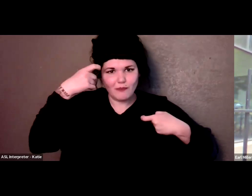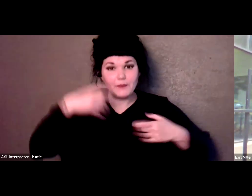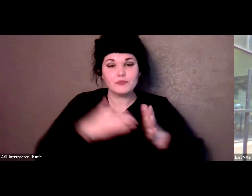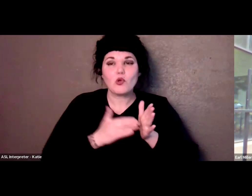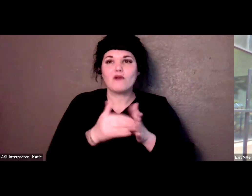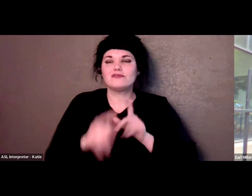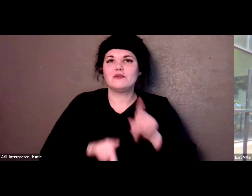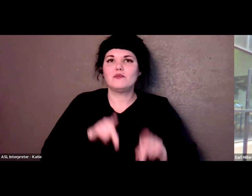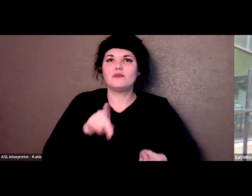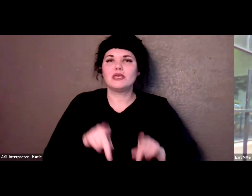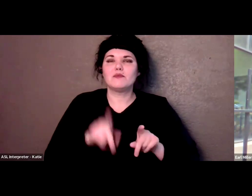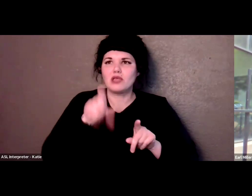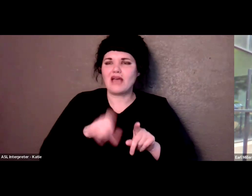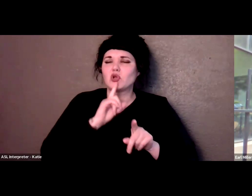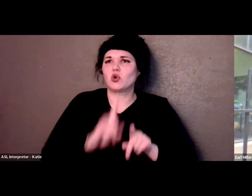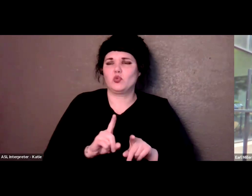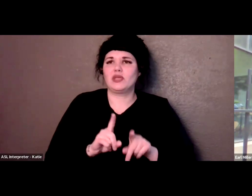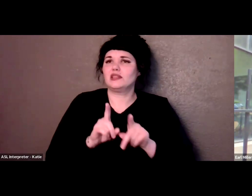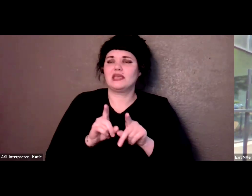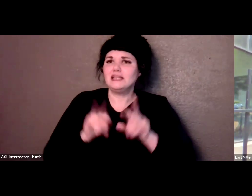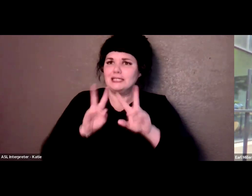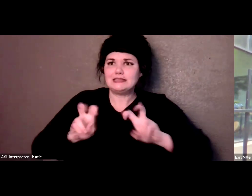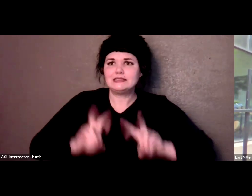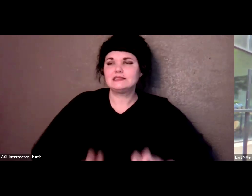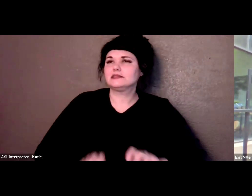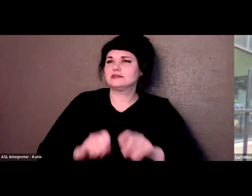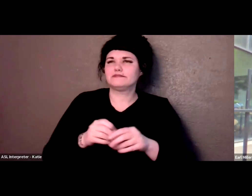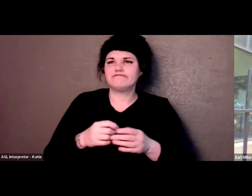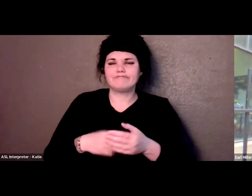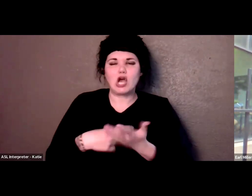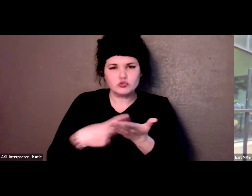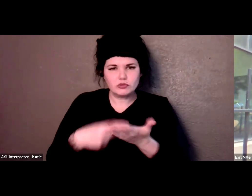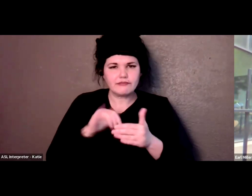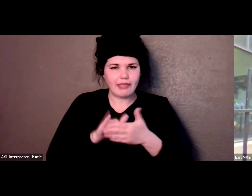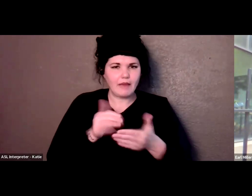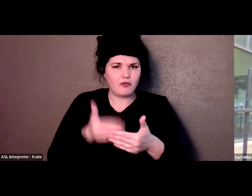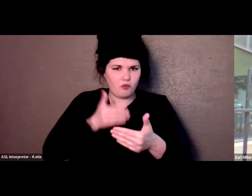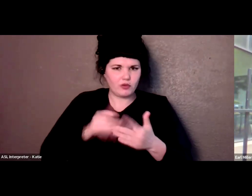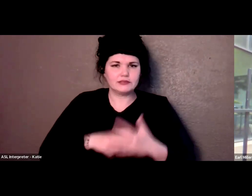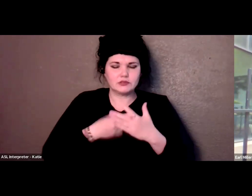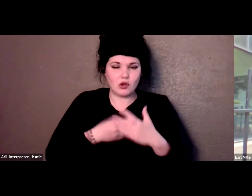the larger trauma underneath. We train folks in the context of that, we also provide